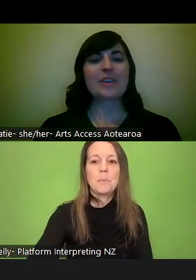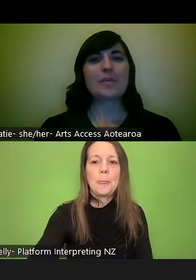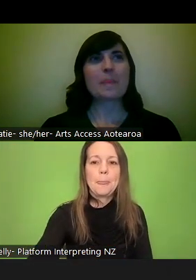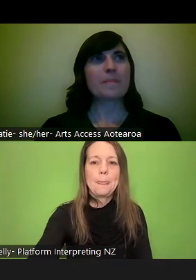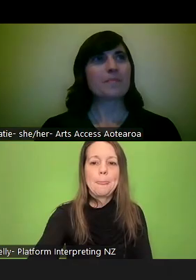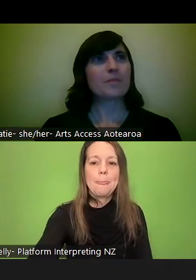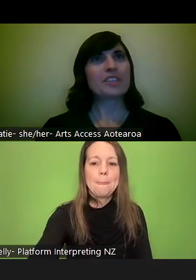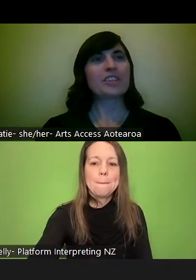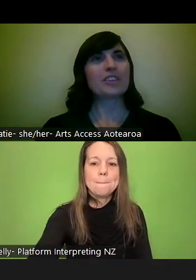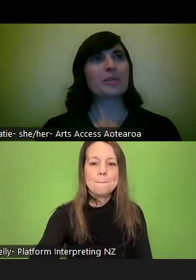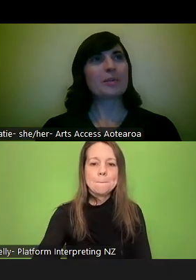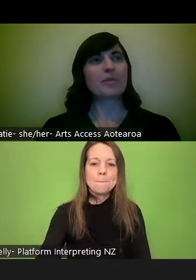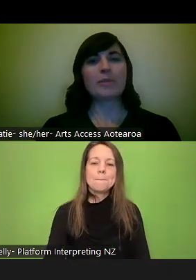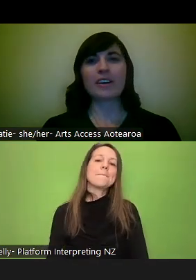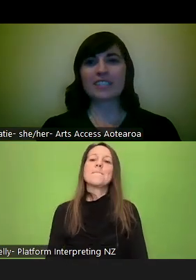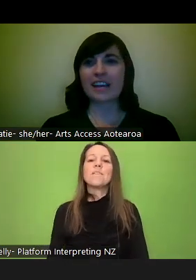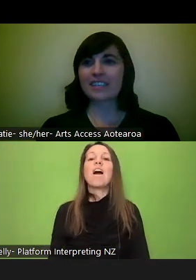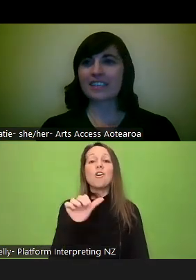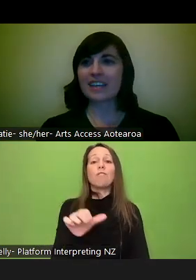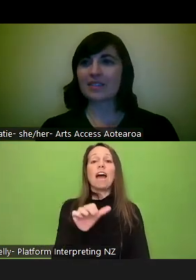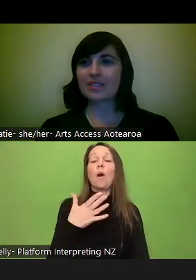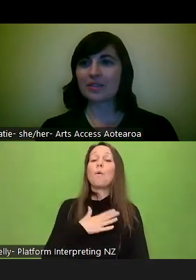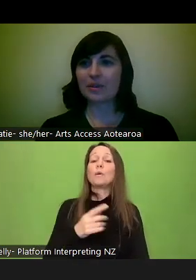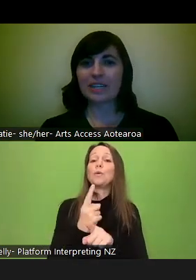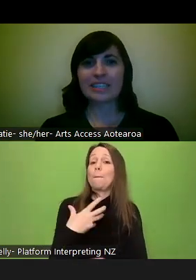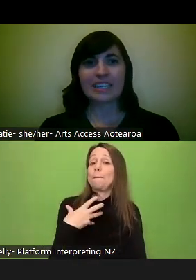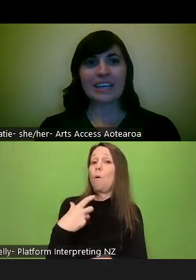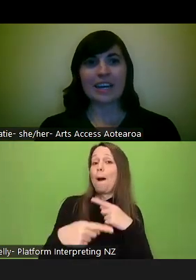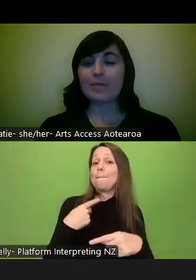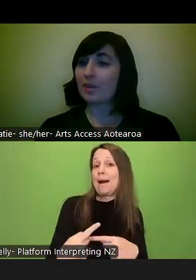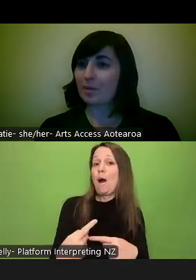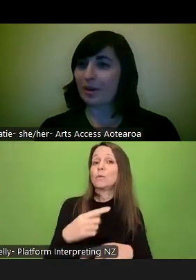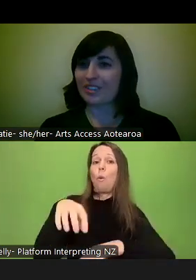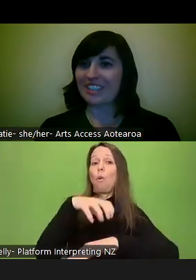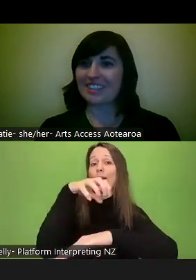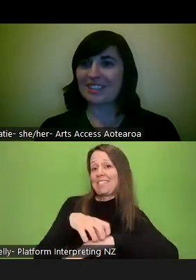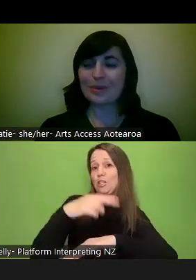So, I wanted to share a little bit more about Arts Access Aotearoa, the other partner in this